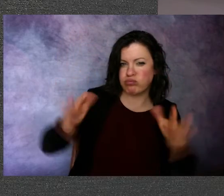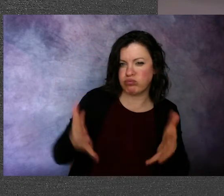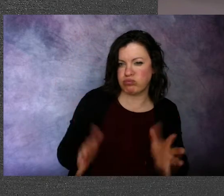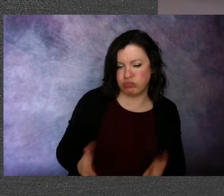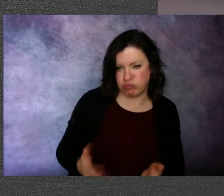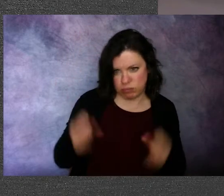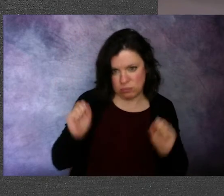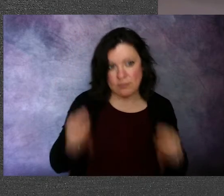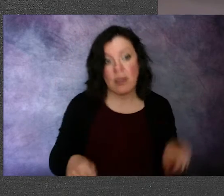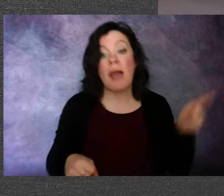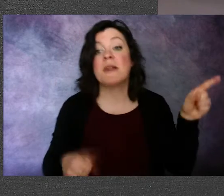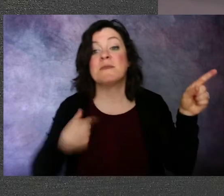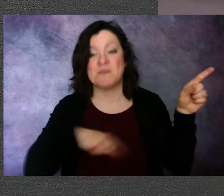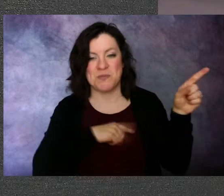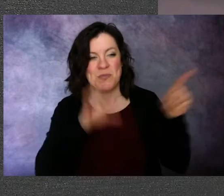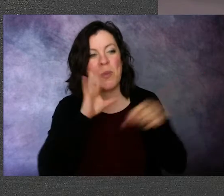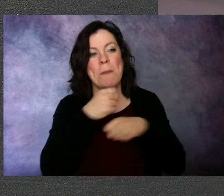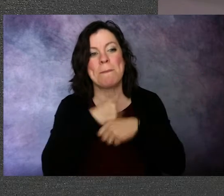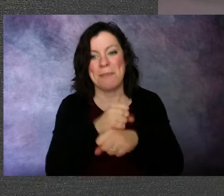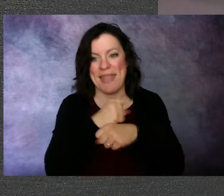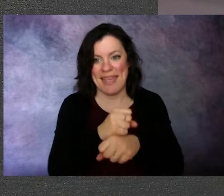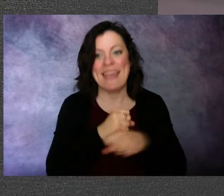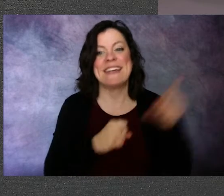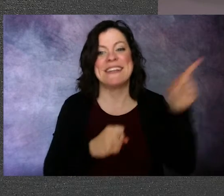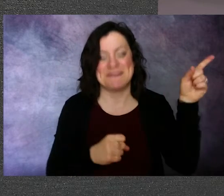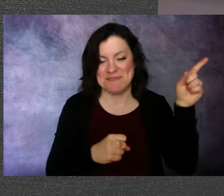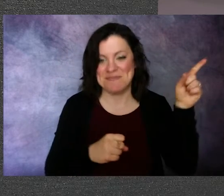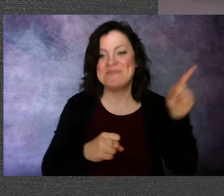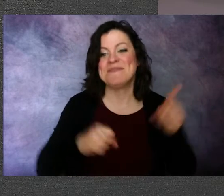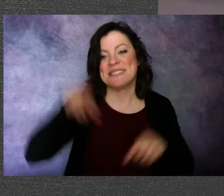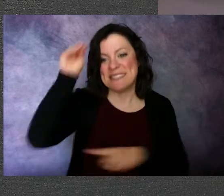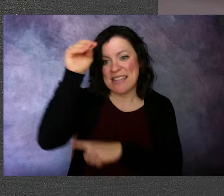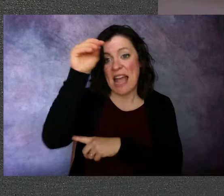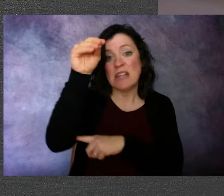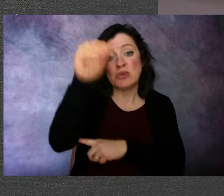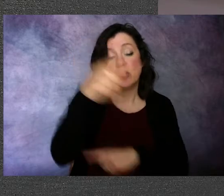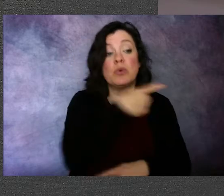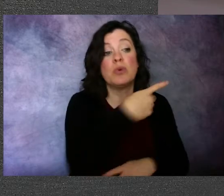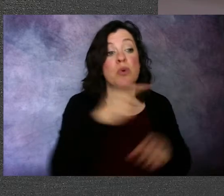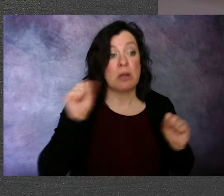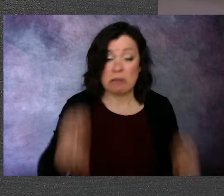but you can always make a different type of dinosaur if you choose.